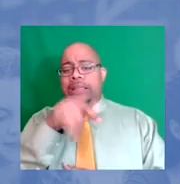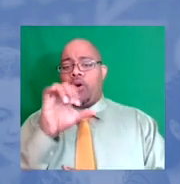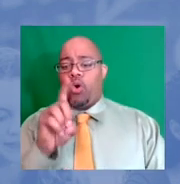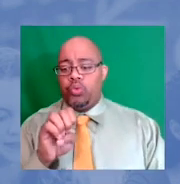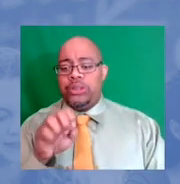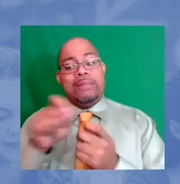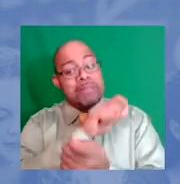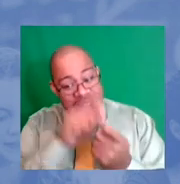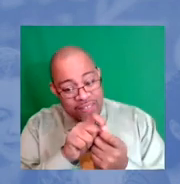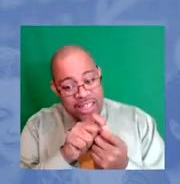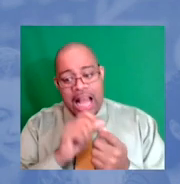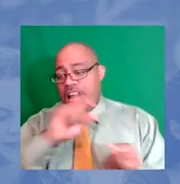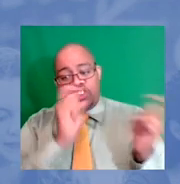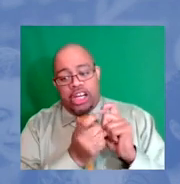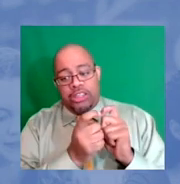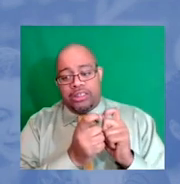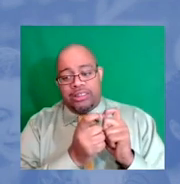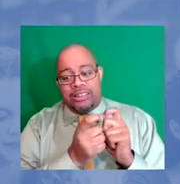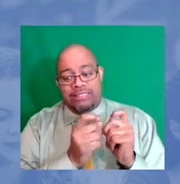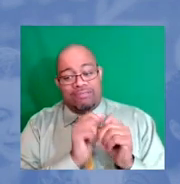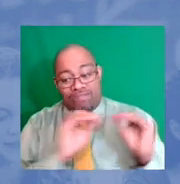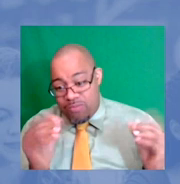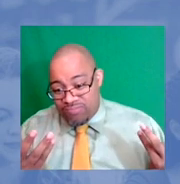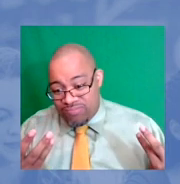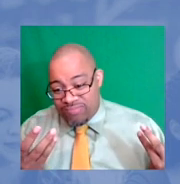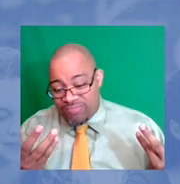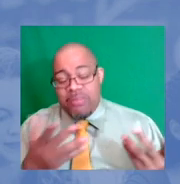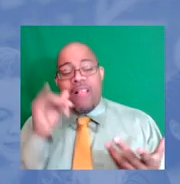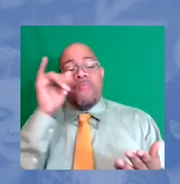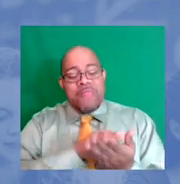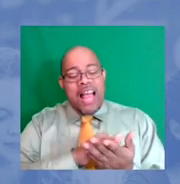ONE BIT. AND THAT'S QUITE FRANKLY, SOMETHING WE NEED